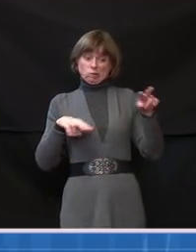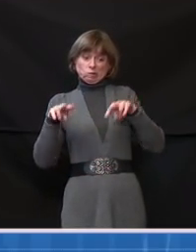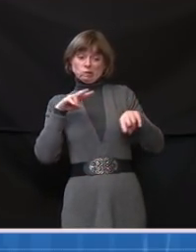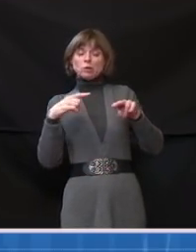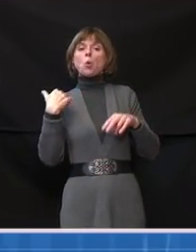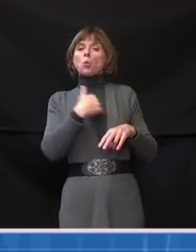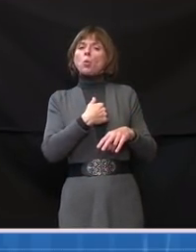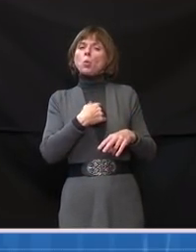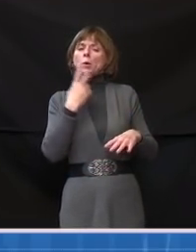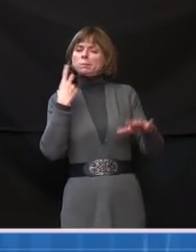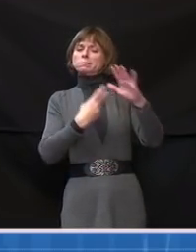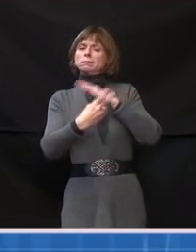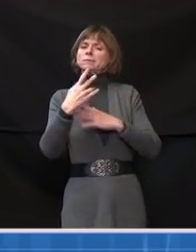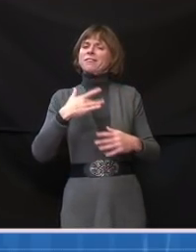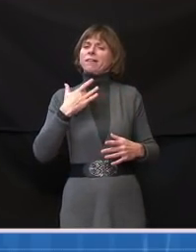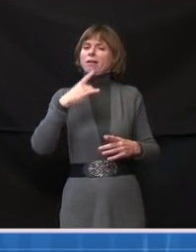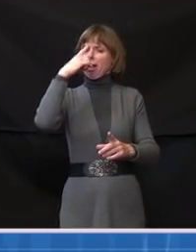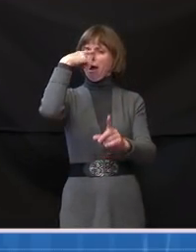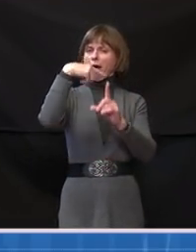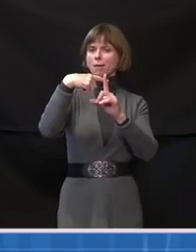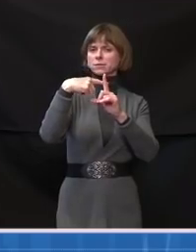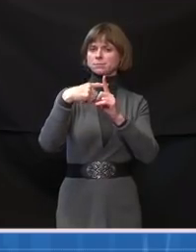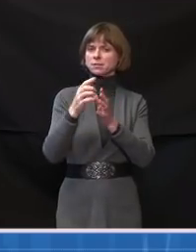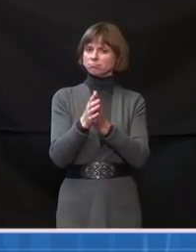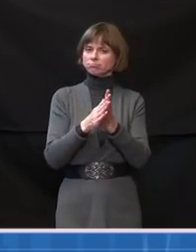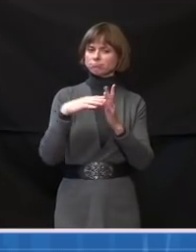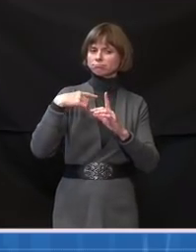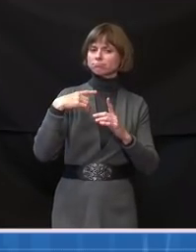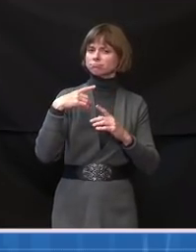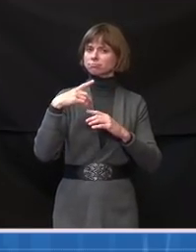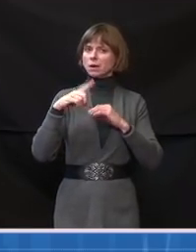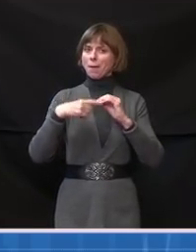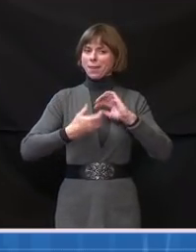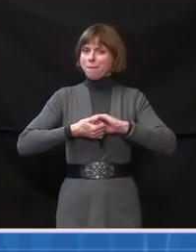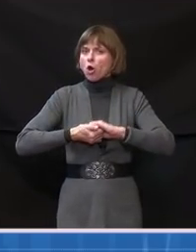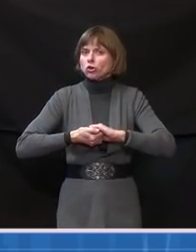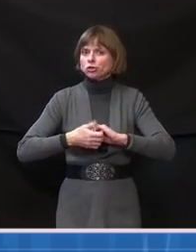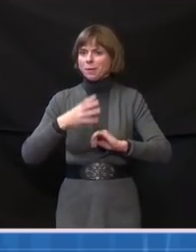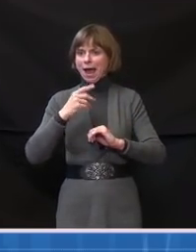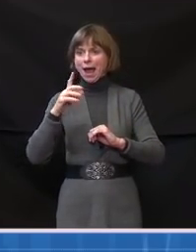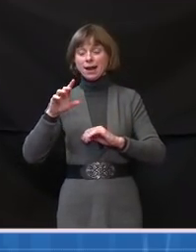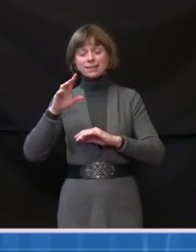and encouraged by the partnership and, really, the interest from states and locals to work together